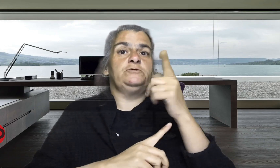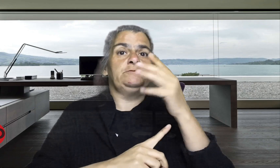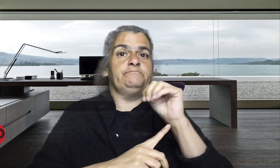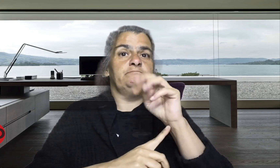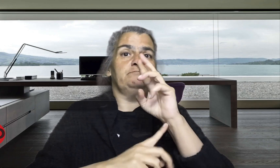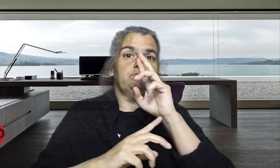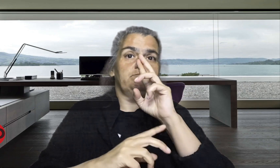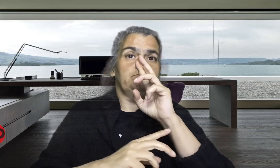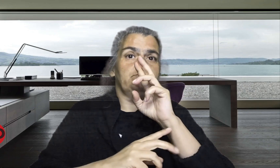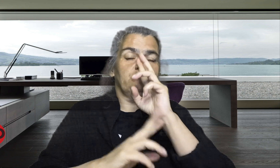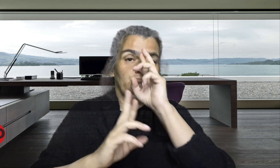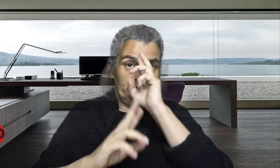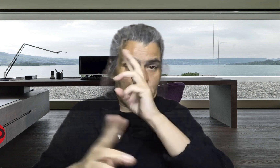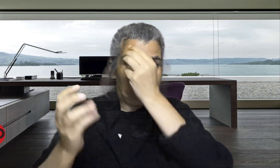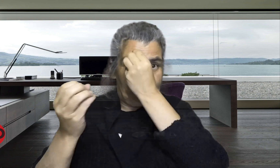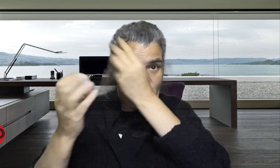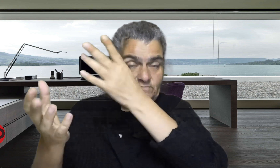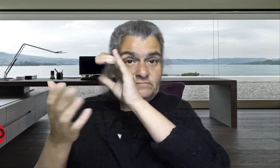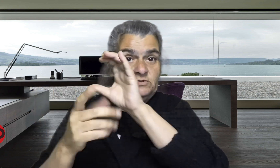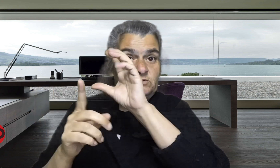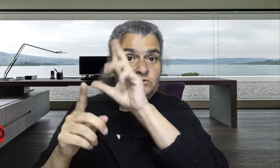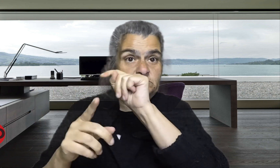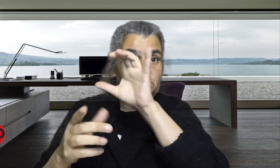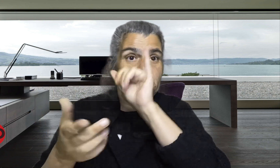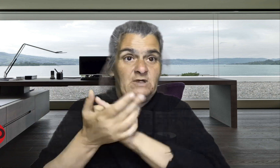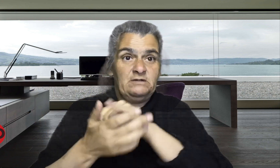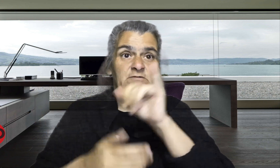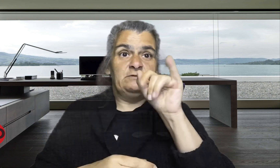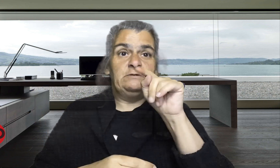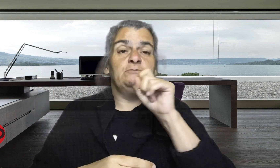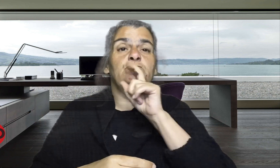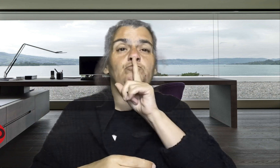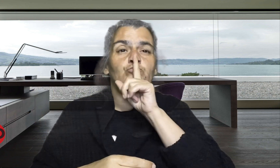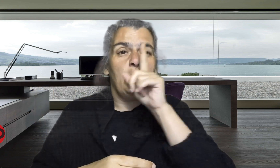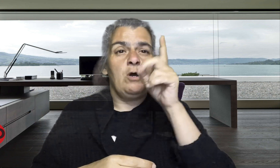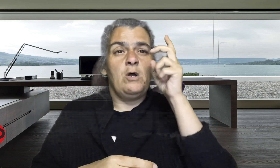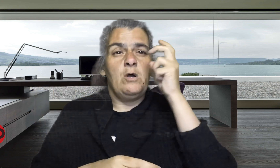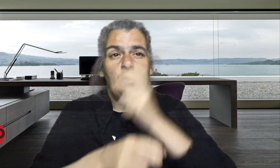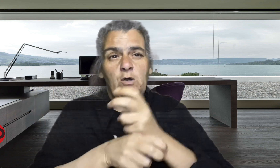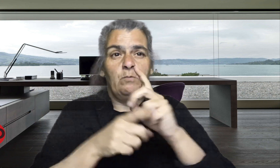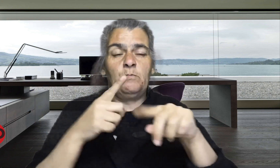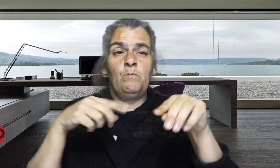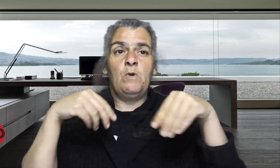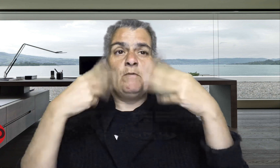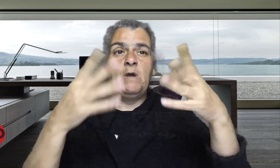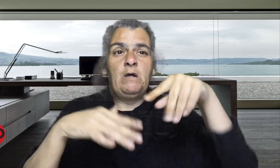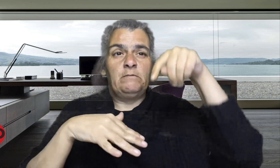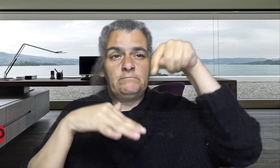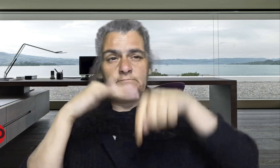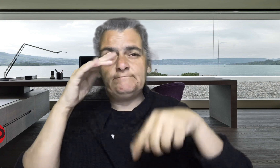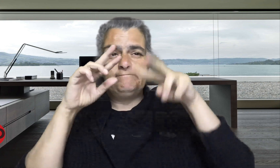CDGM respectfully informs the CRTC that it is extremely hard to